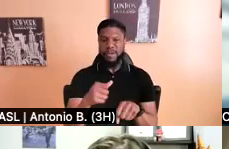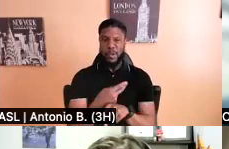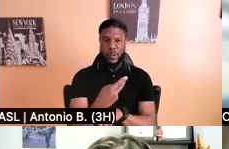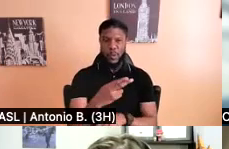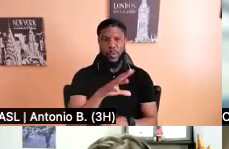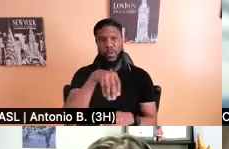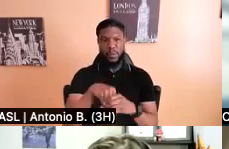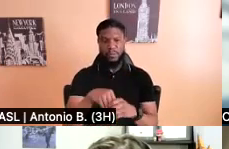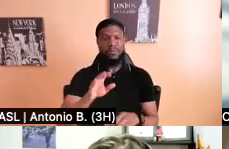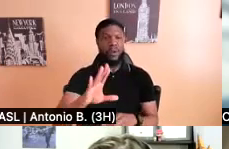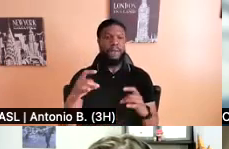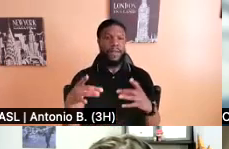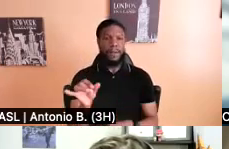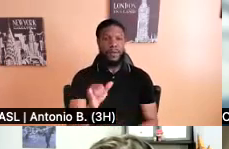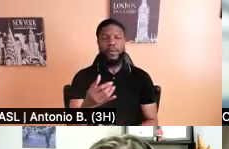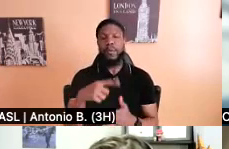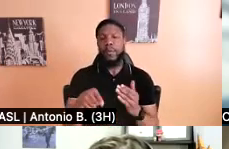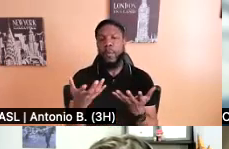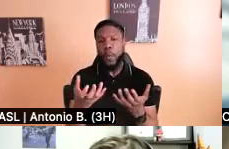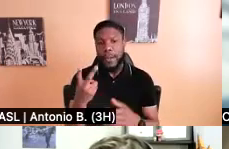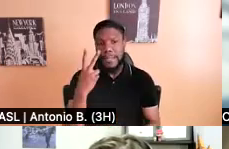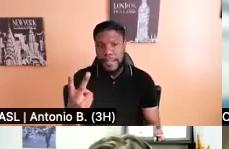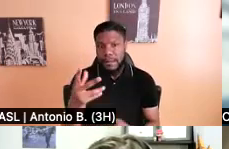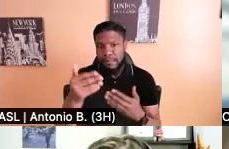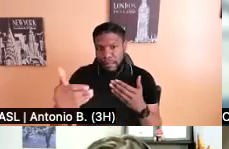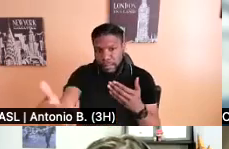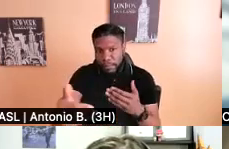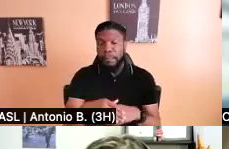And again, check back on our website in about two weeks for the captioned recording of the webinar.